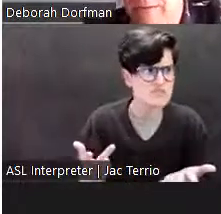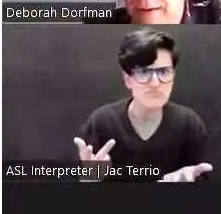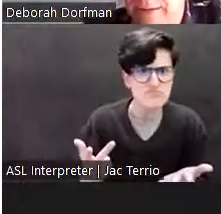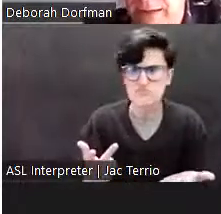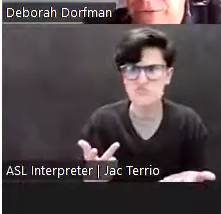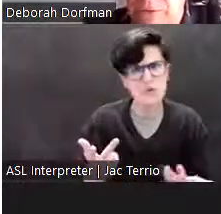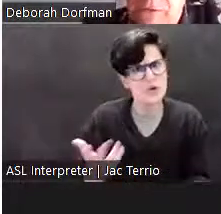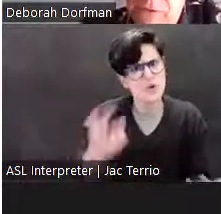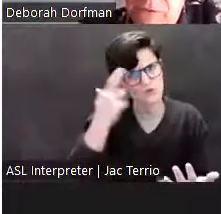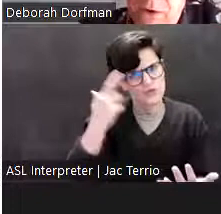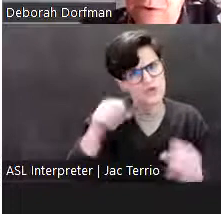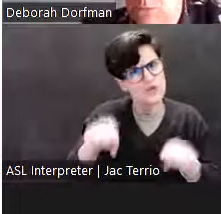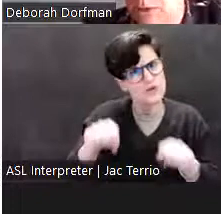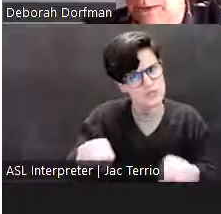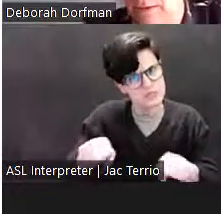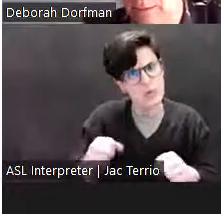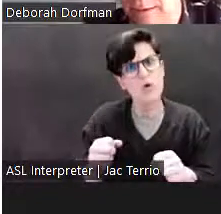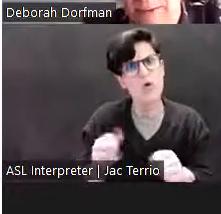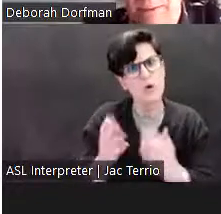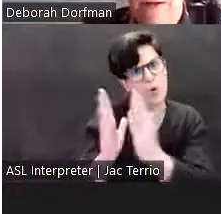a modified schedule, so you could start your work a little bit later.